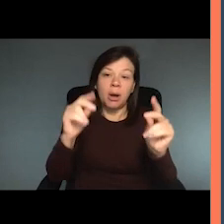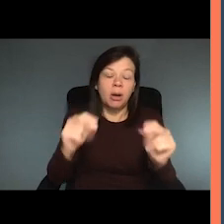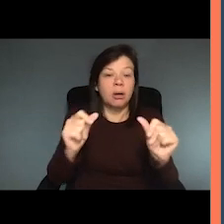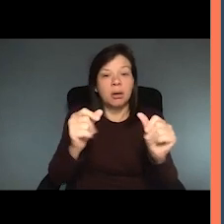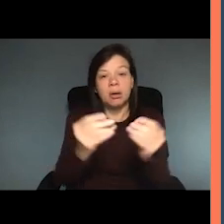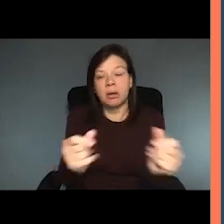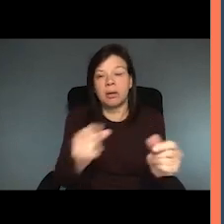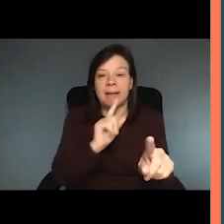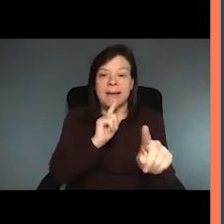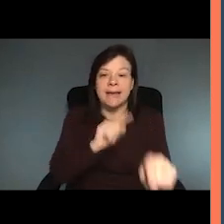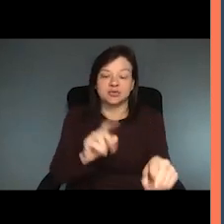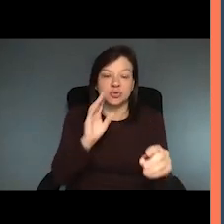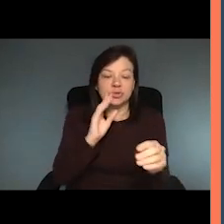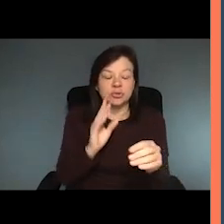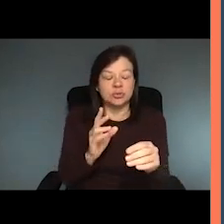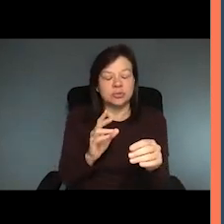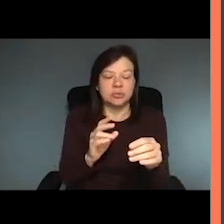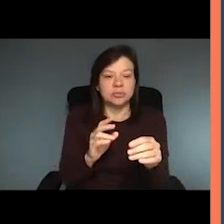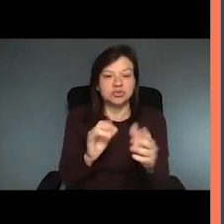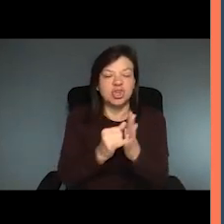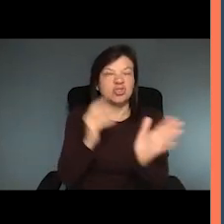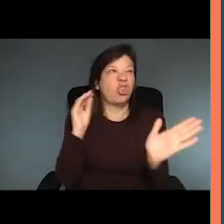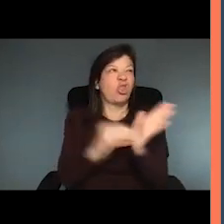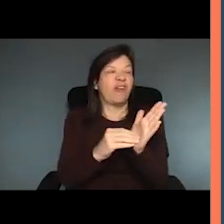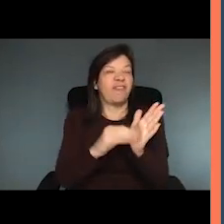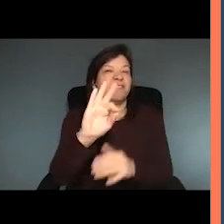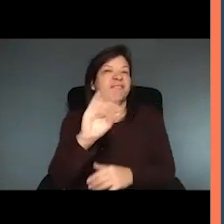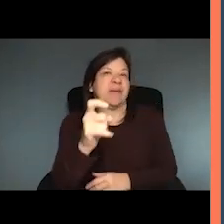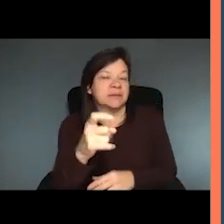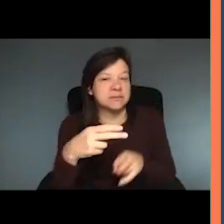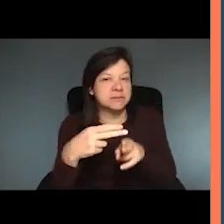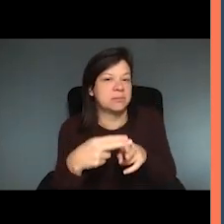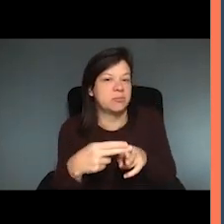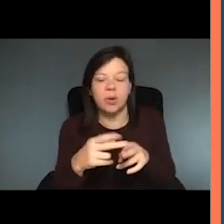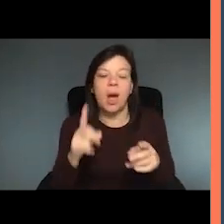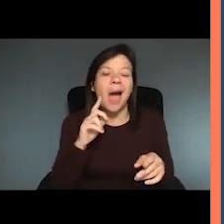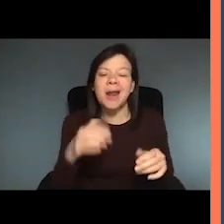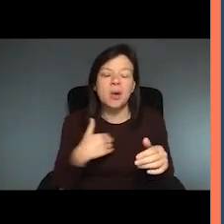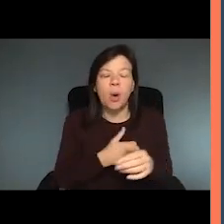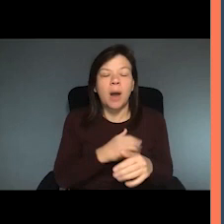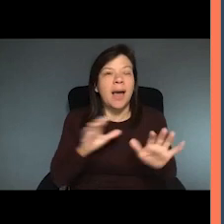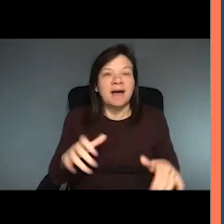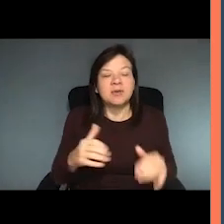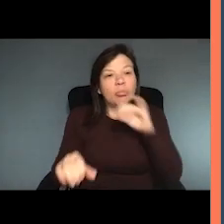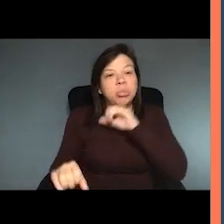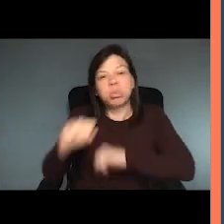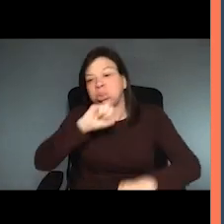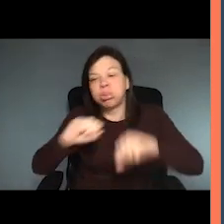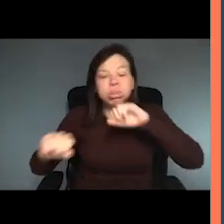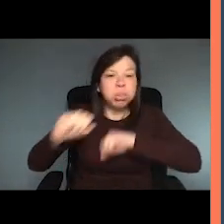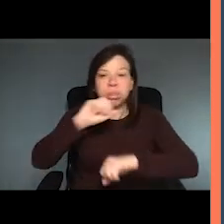I DID NOT WANT TO HAVE SOMETHING THAT REQUIRED JUMPING THROUGH MULTIPLE HURDLES, MULTIPLE DIFFERENT PROCESSES,